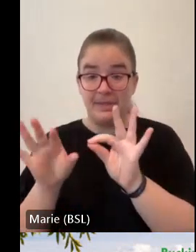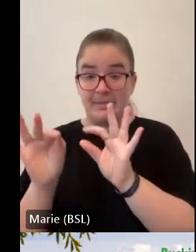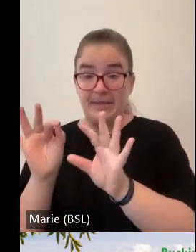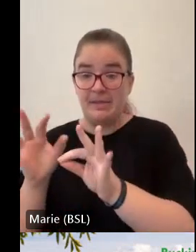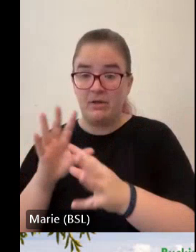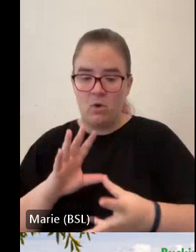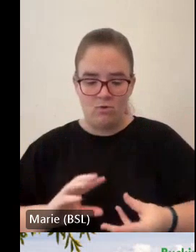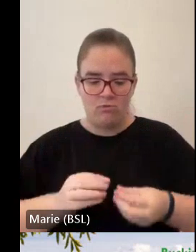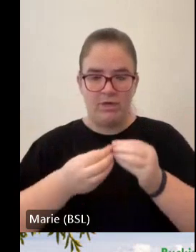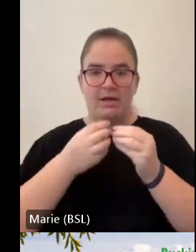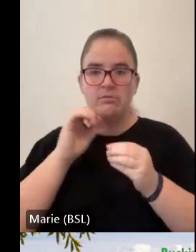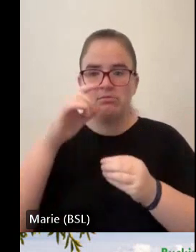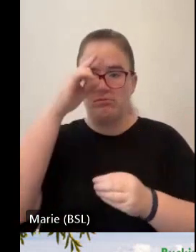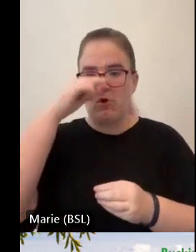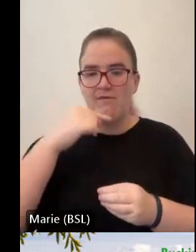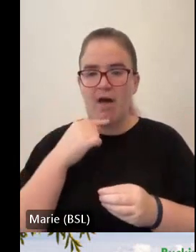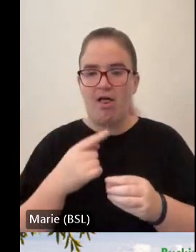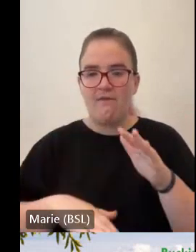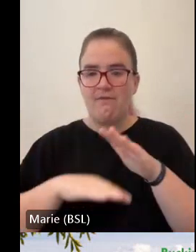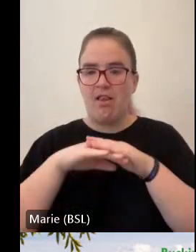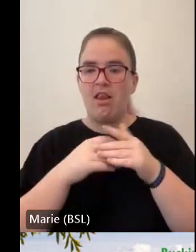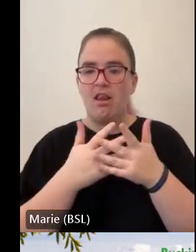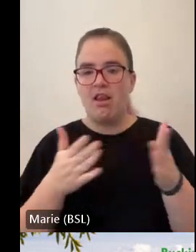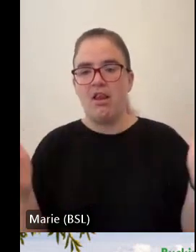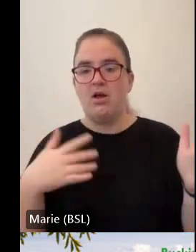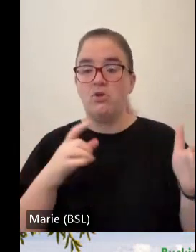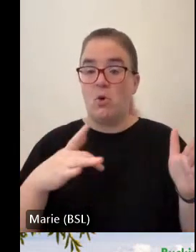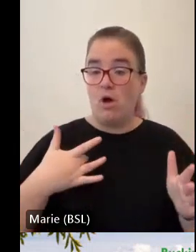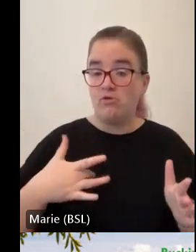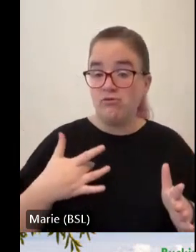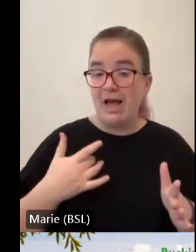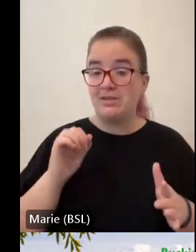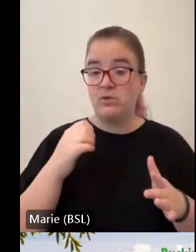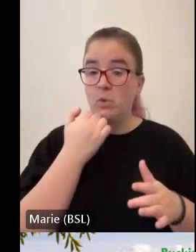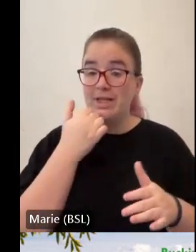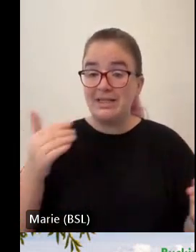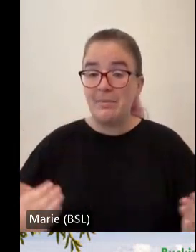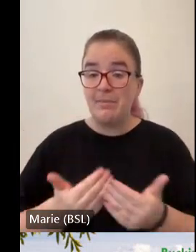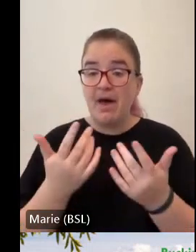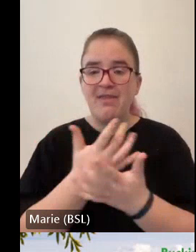complete picture of who you are, your address, your date of birth, any of those things.